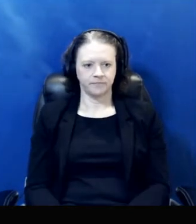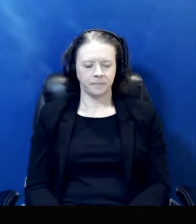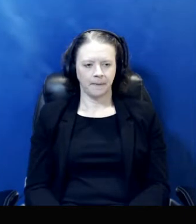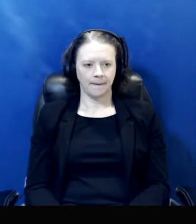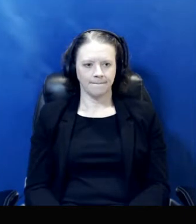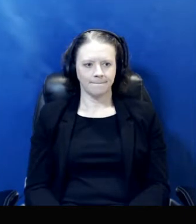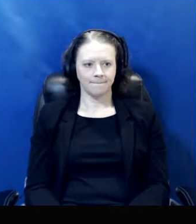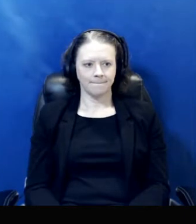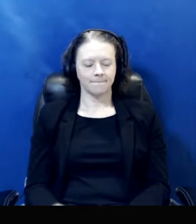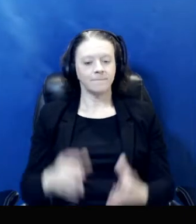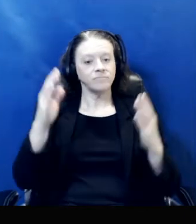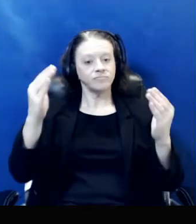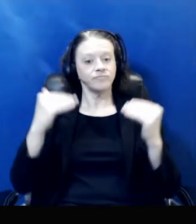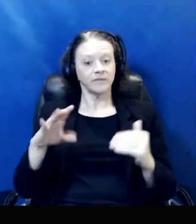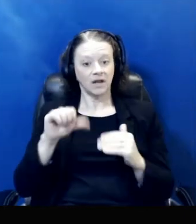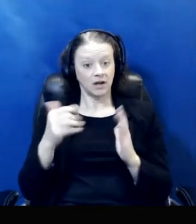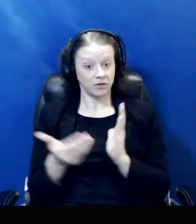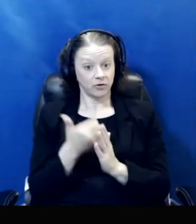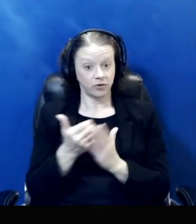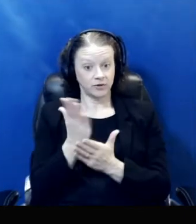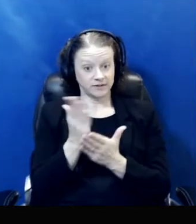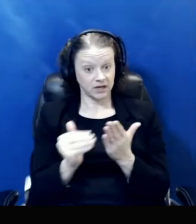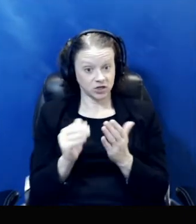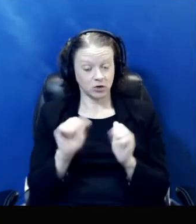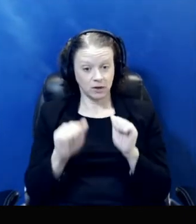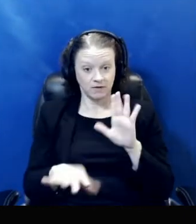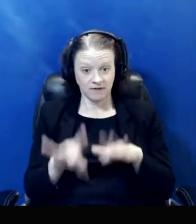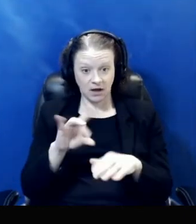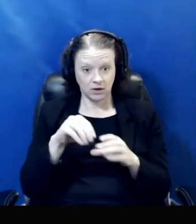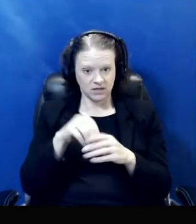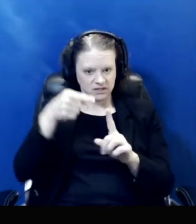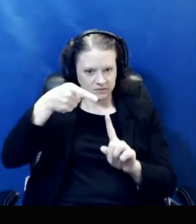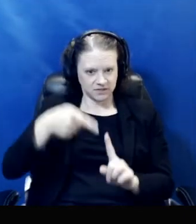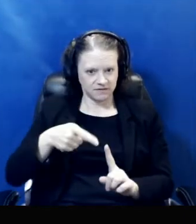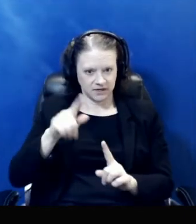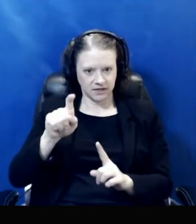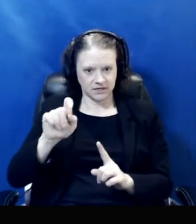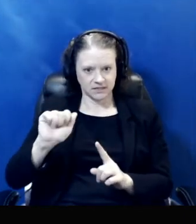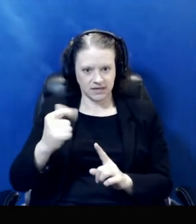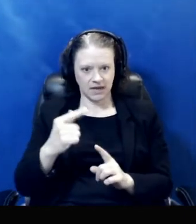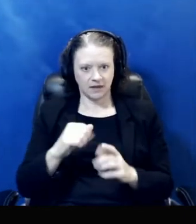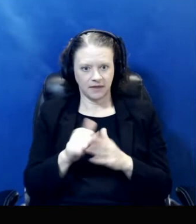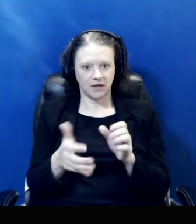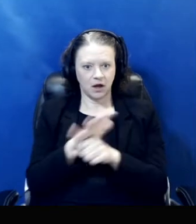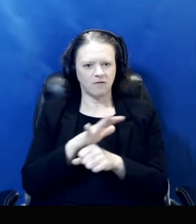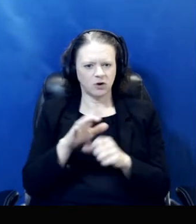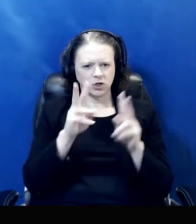Another new section that can be found in certain XAGs that cover topics that tend to be a bit more